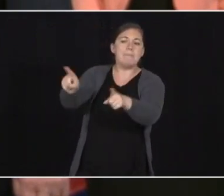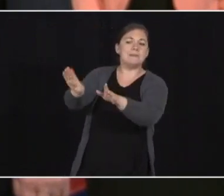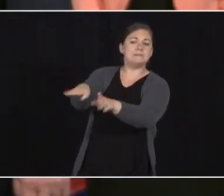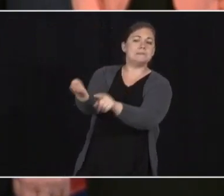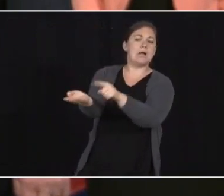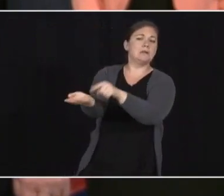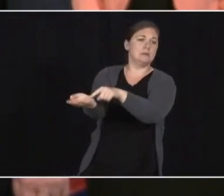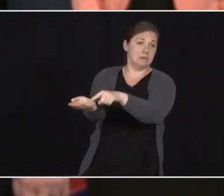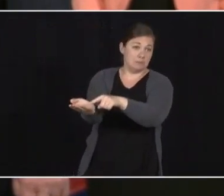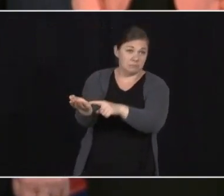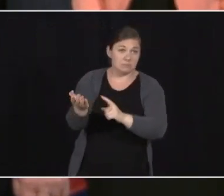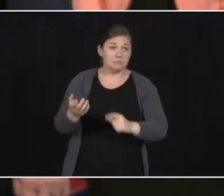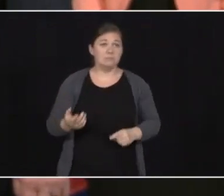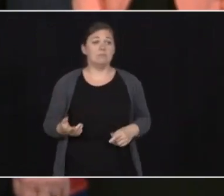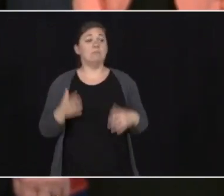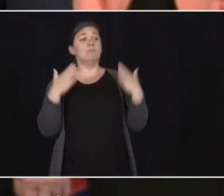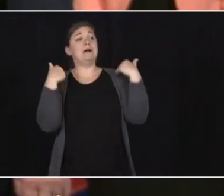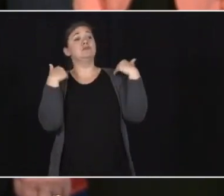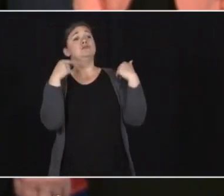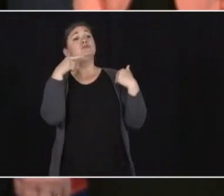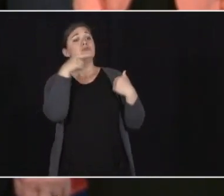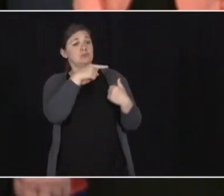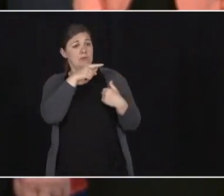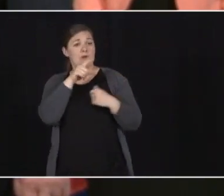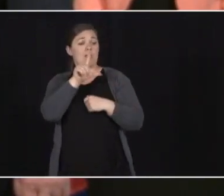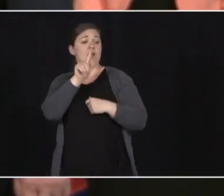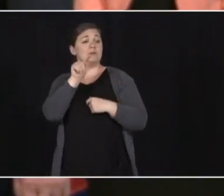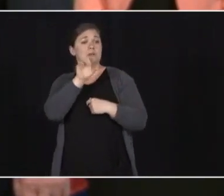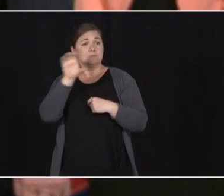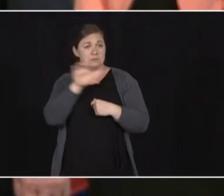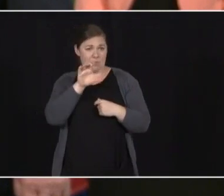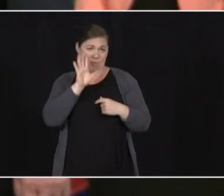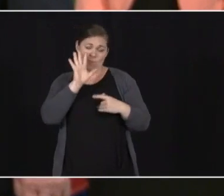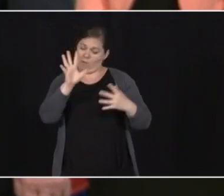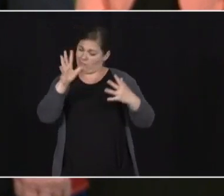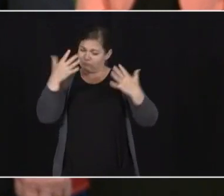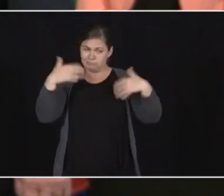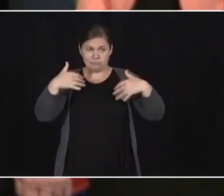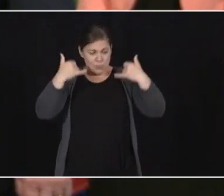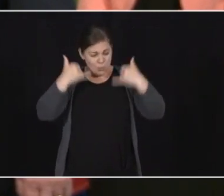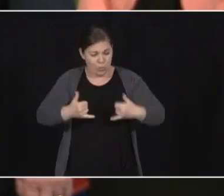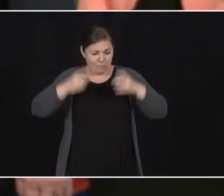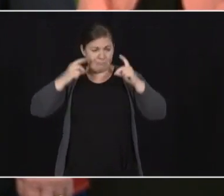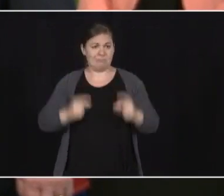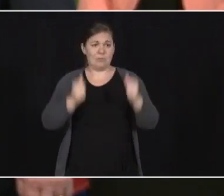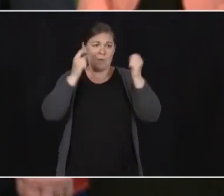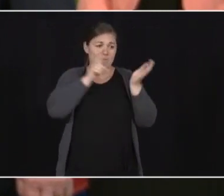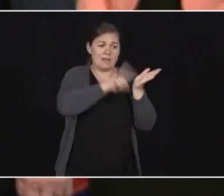In addition to the regular inspections that Ministry of long-term care inspections branch will immediately investigate specific critical incidents referred